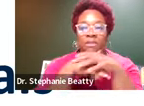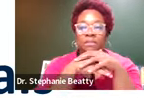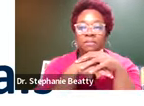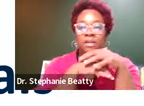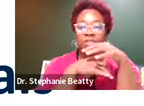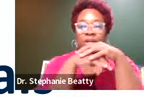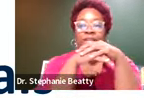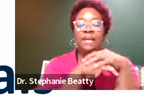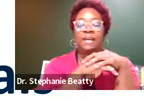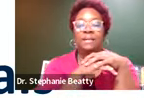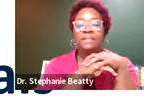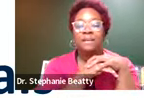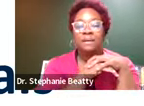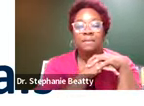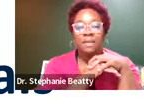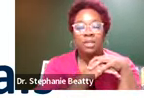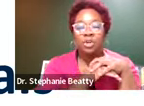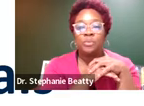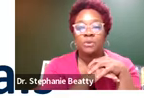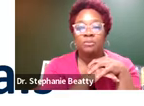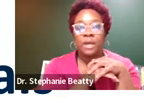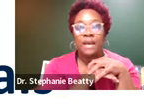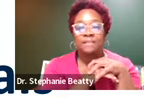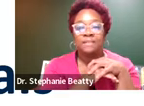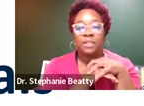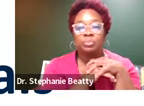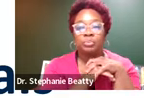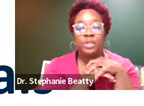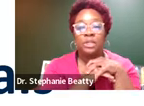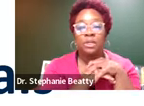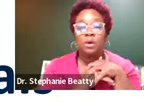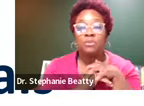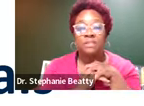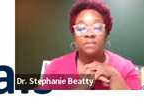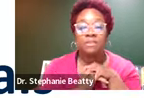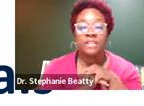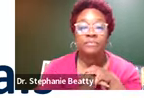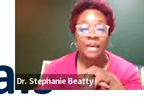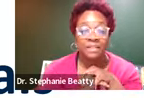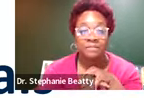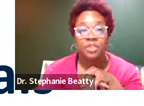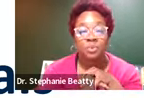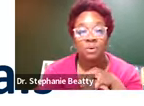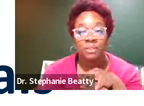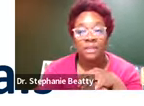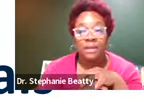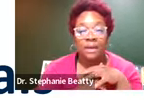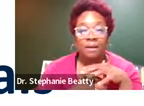with the touching of the hands, the interpreter has to sit pretty close to the Deafblind individual.